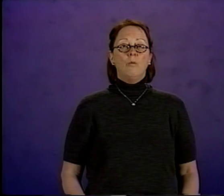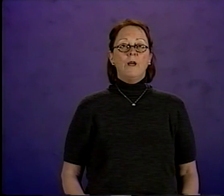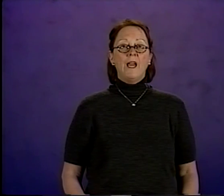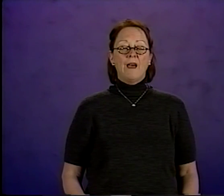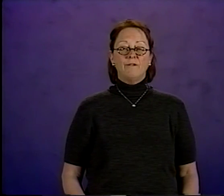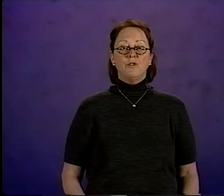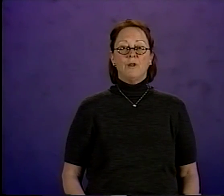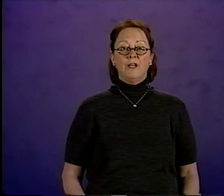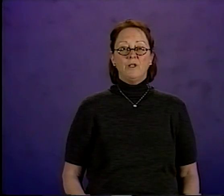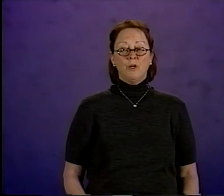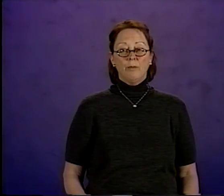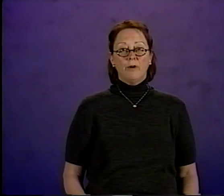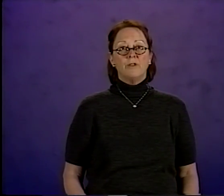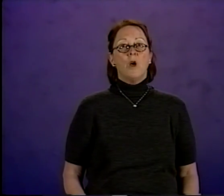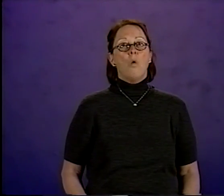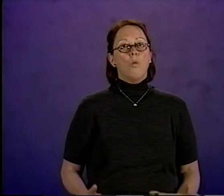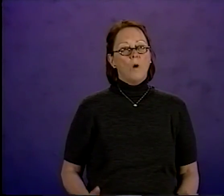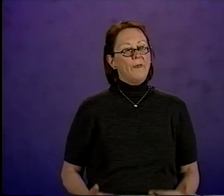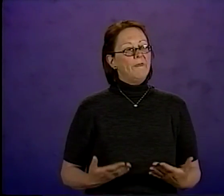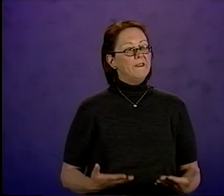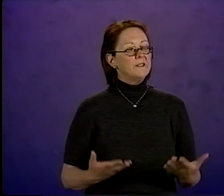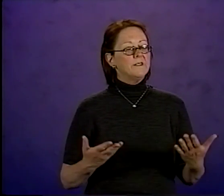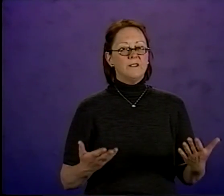We have to train interpreters what it